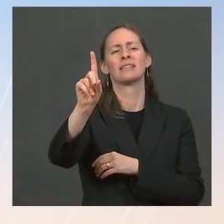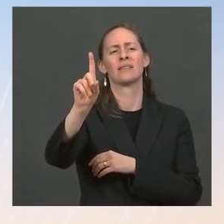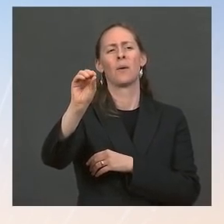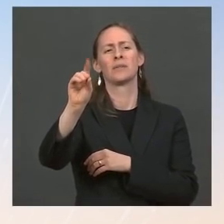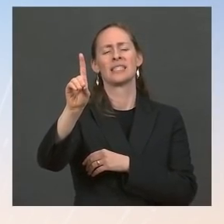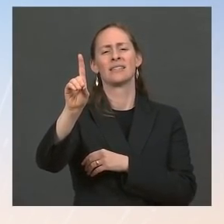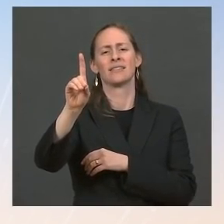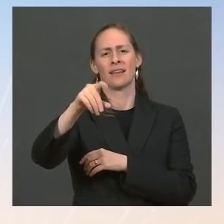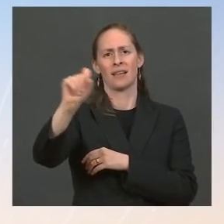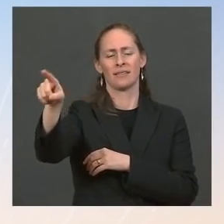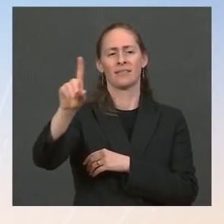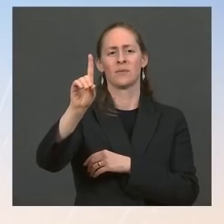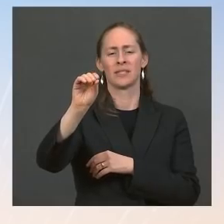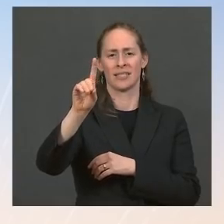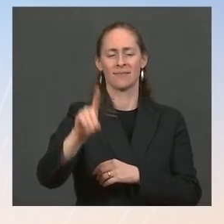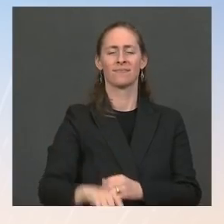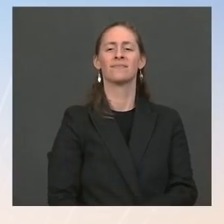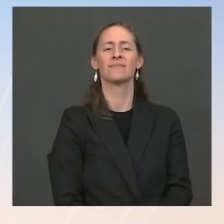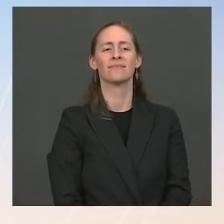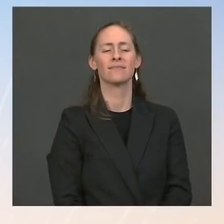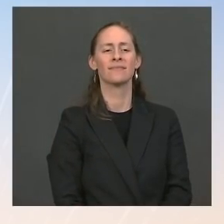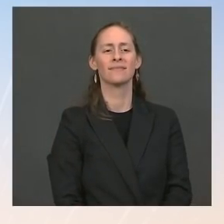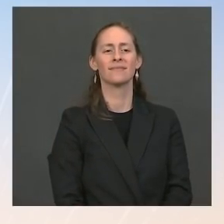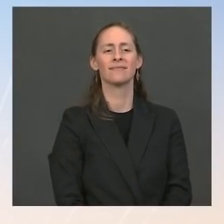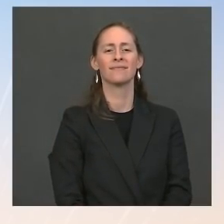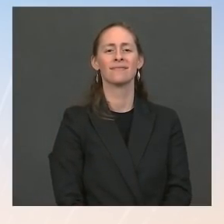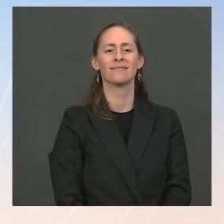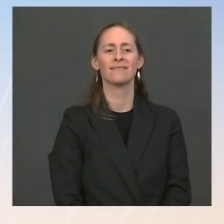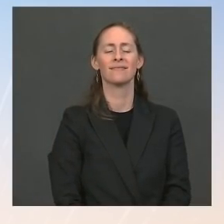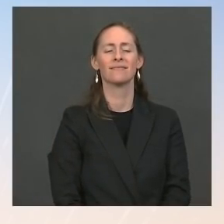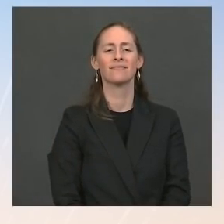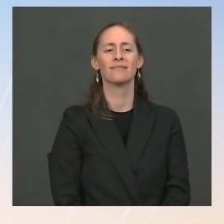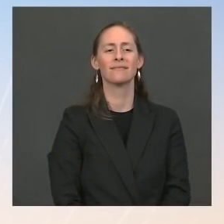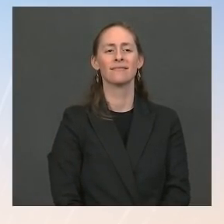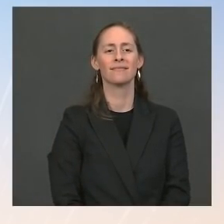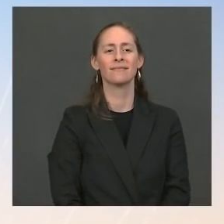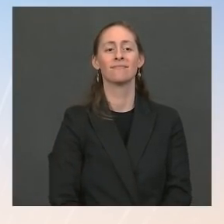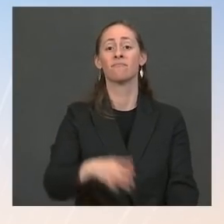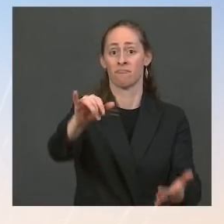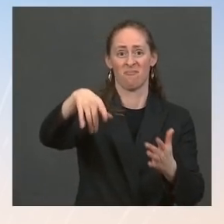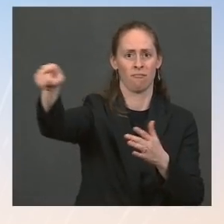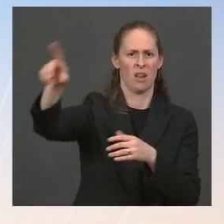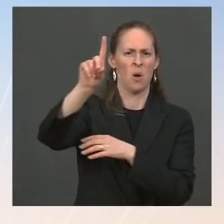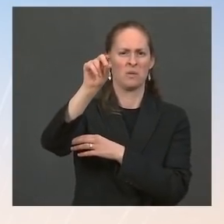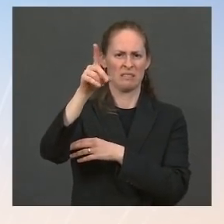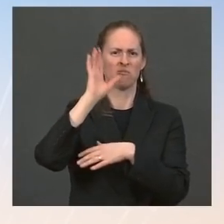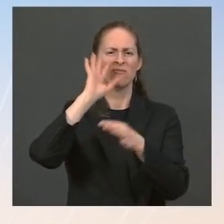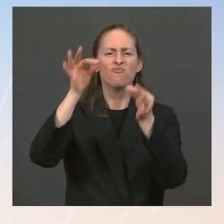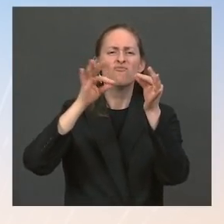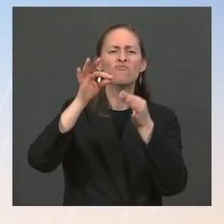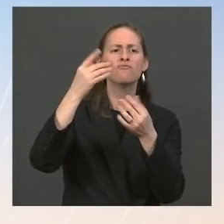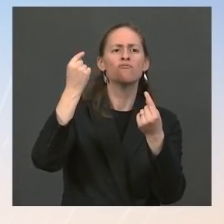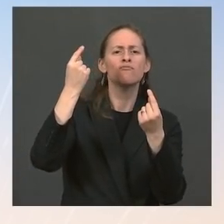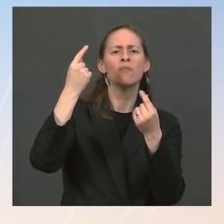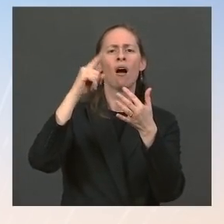so that's not consistent with what I have heard, and they can give you more specific details. And I don't know if this is applicable to the agencies that you have mentioned,